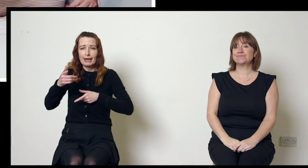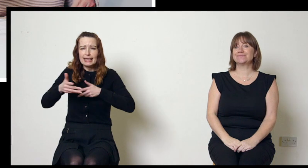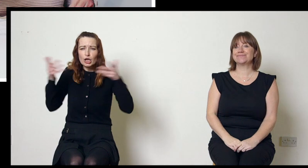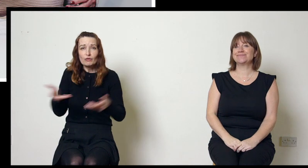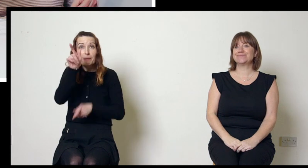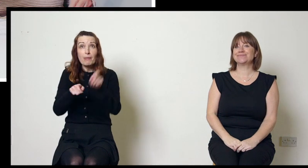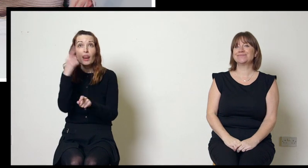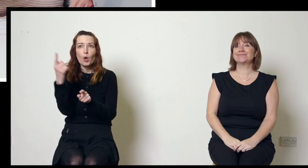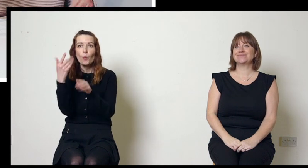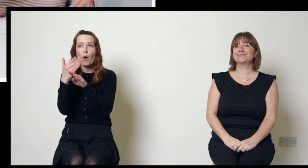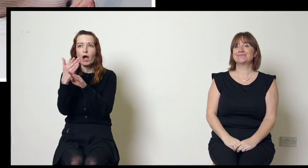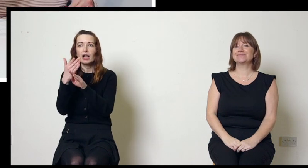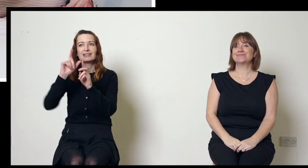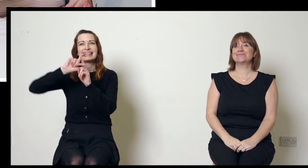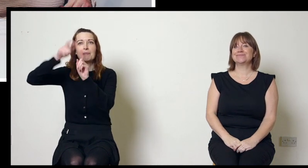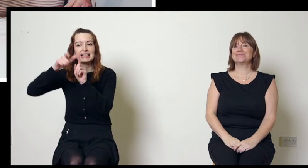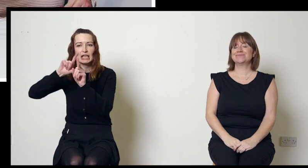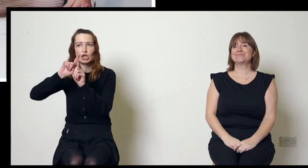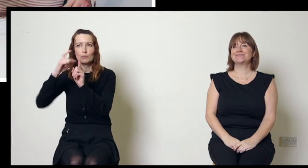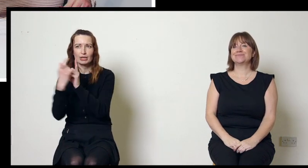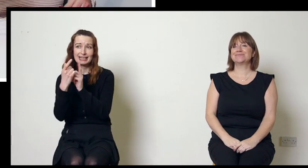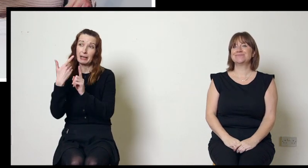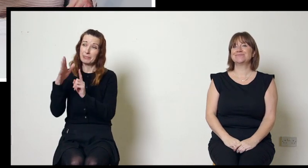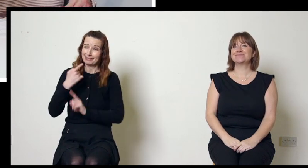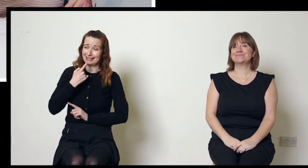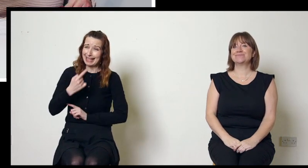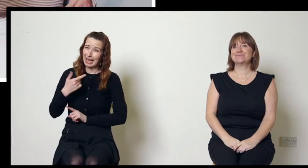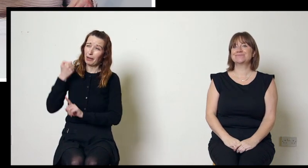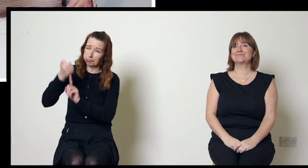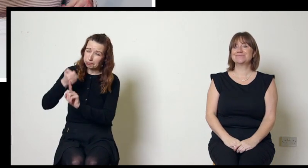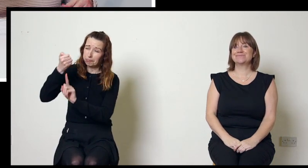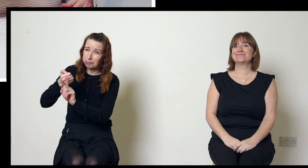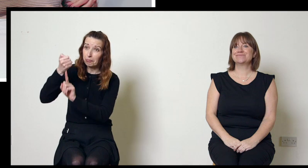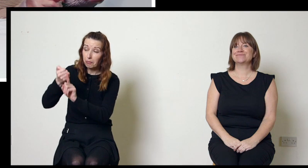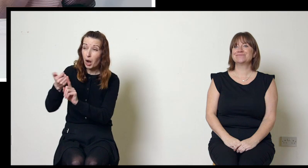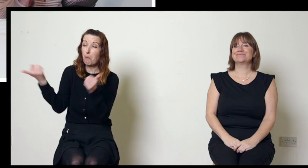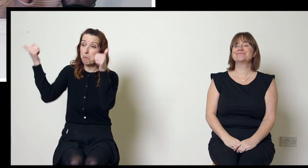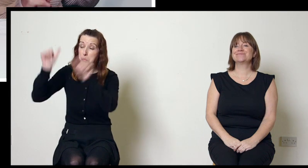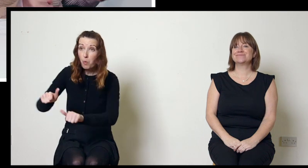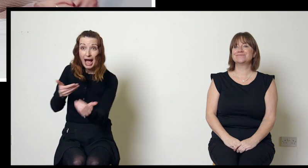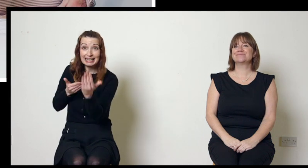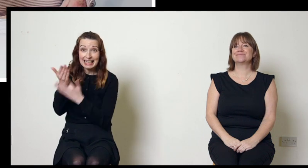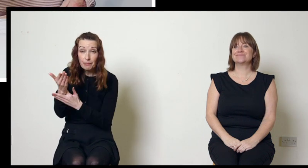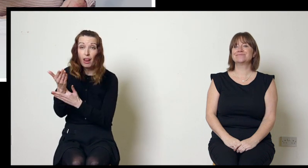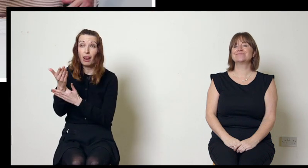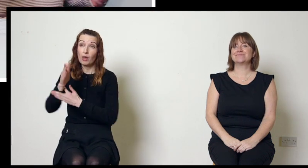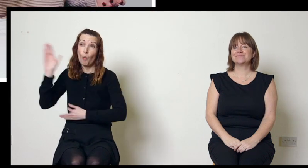community and disability rights community, we've been saying that for years. The minute you make something accessible to the DDN community, the deaf,